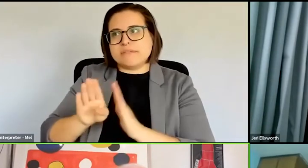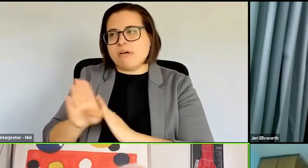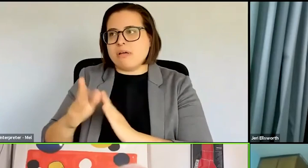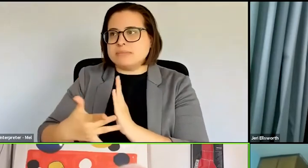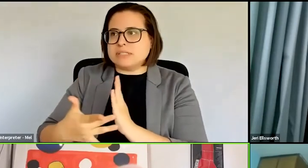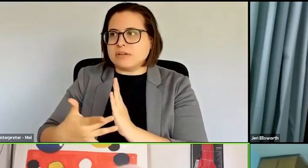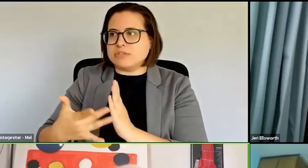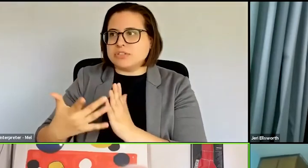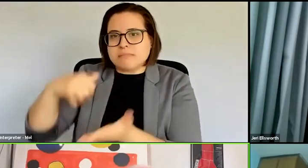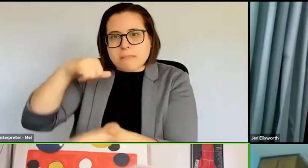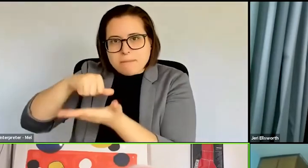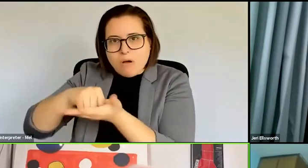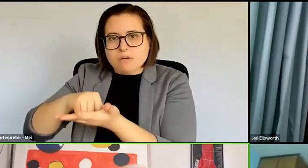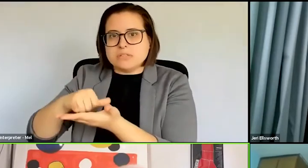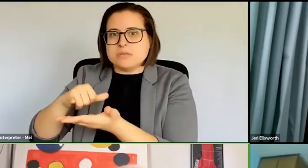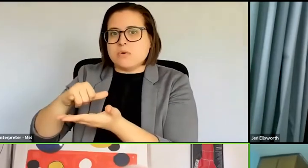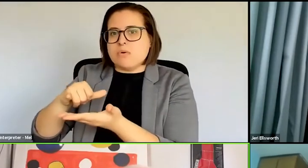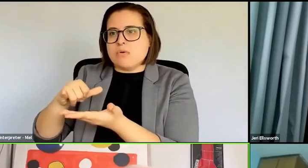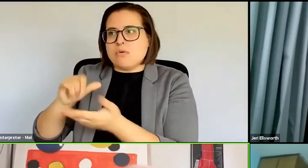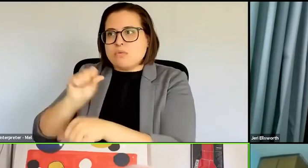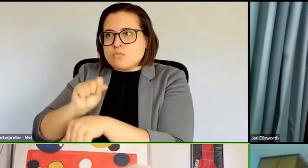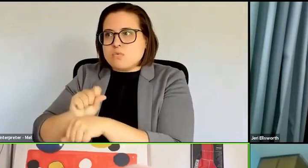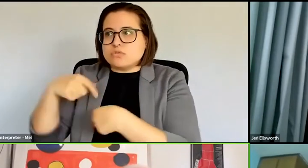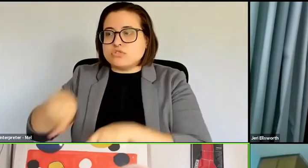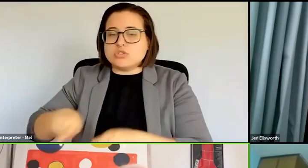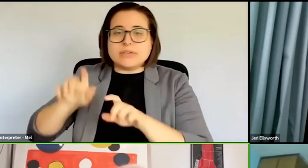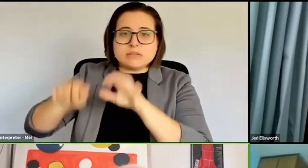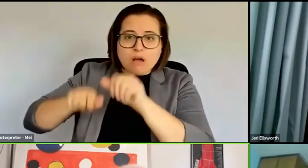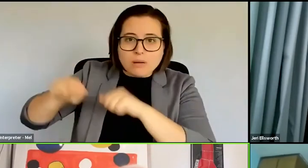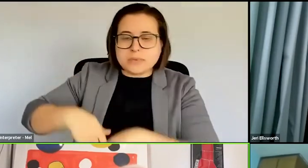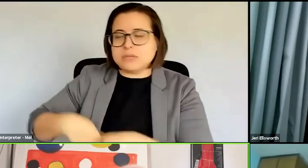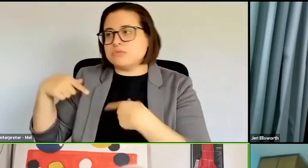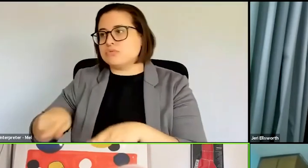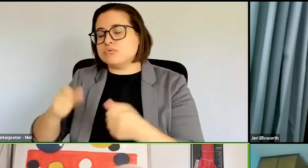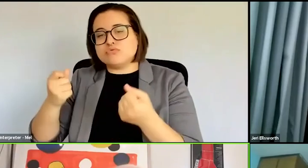you're driving a car, not work when you're flying a jet, and any number of things like that, and if